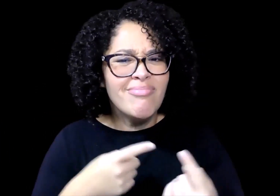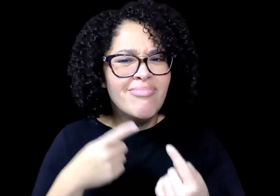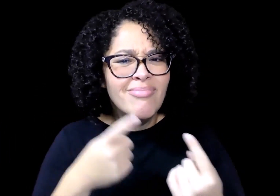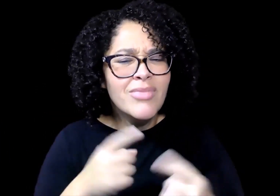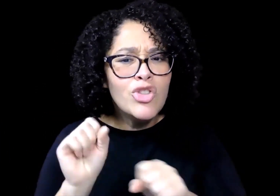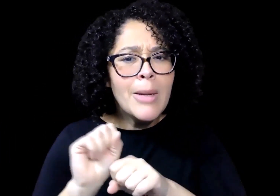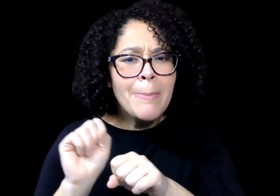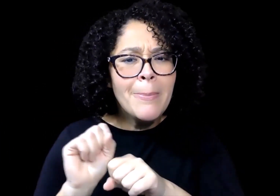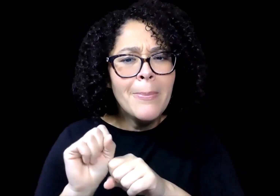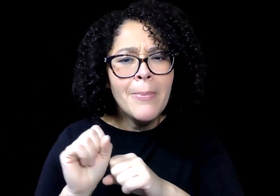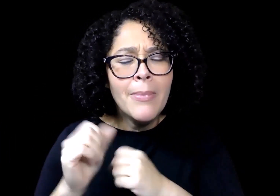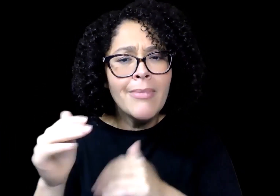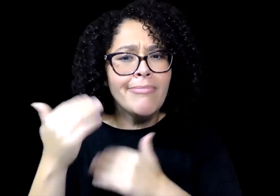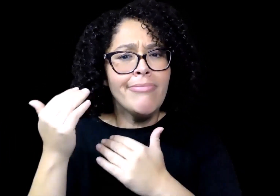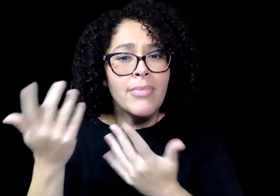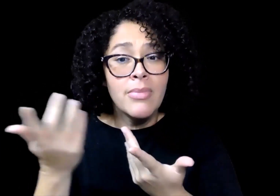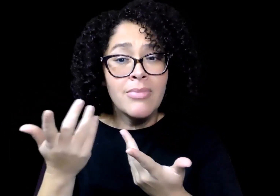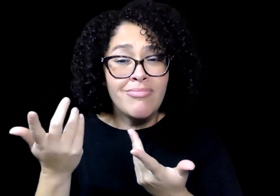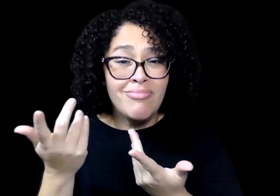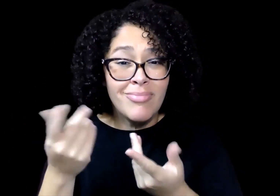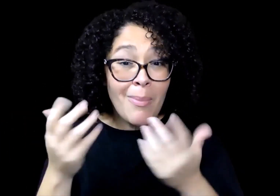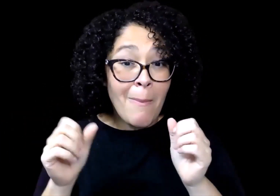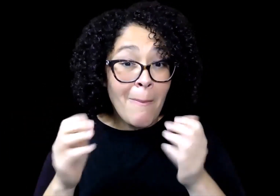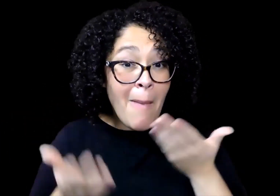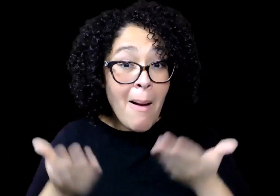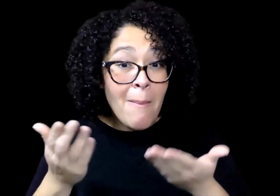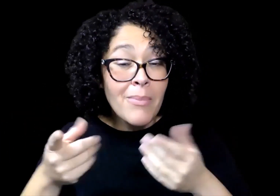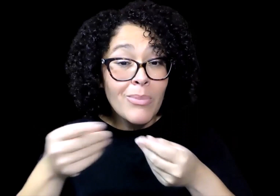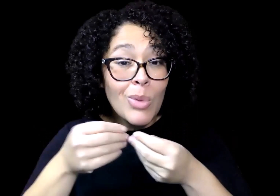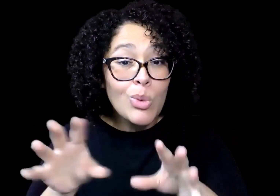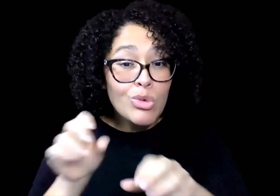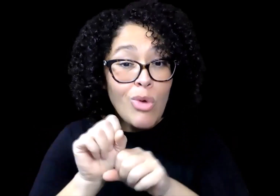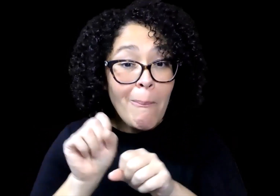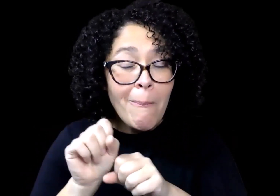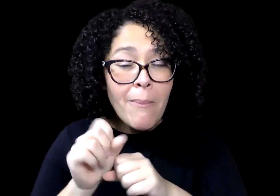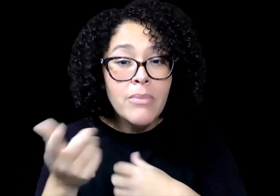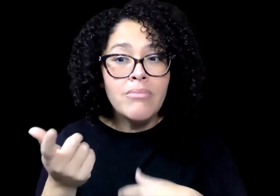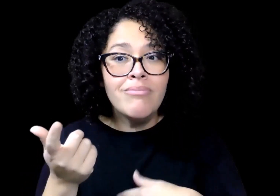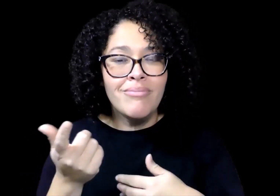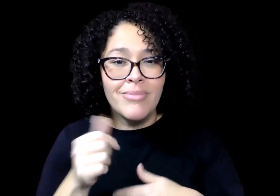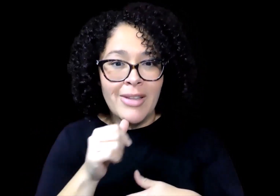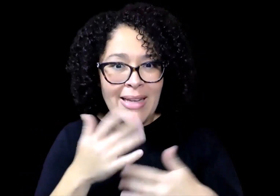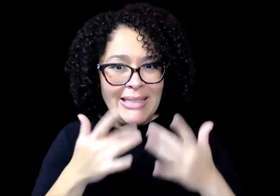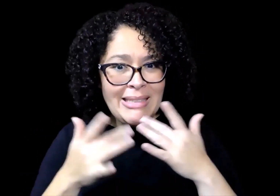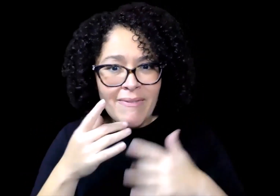struggling themselves they may have struggles on the job they may have lost their jobs because